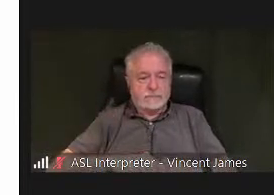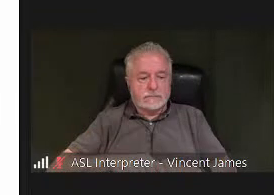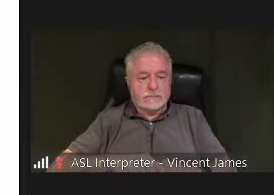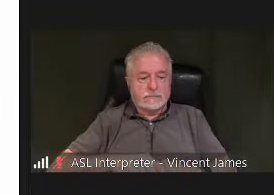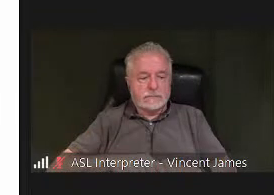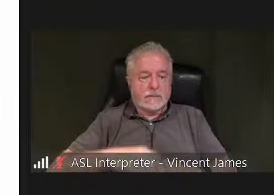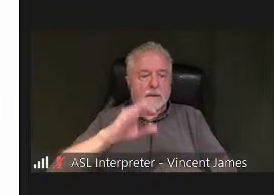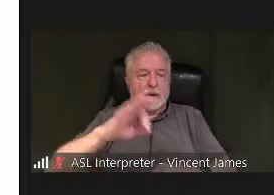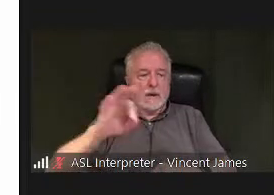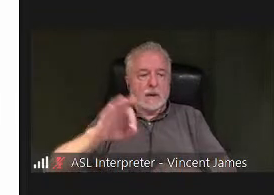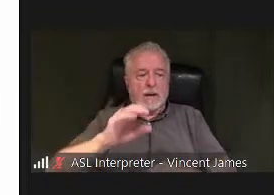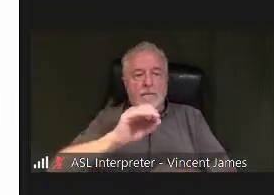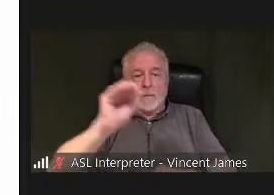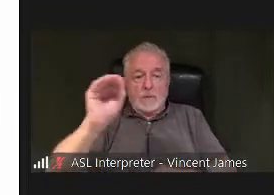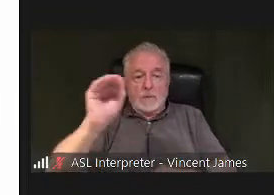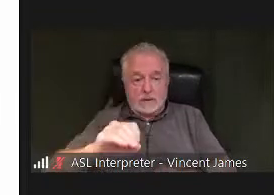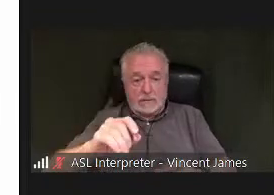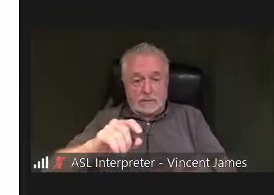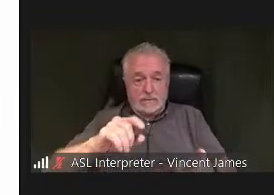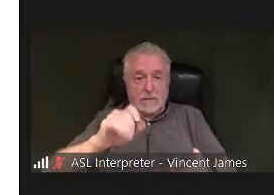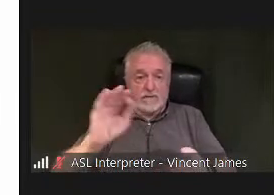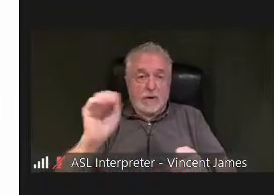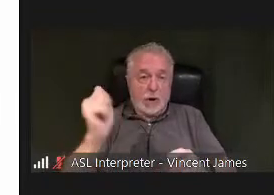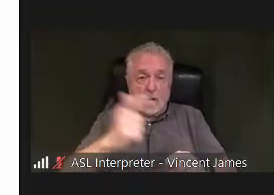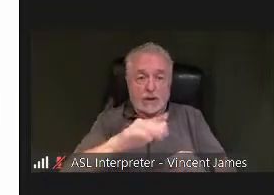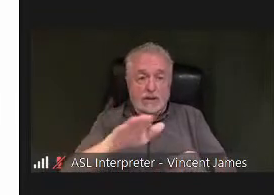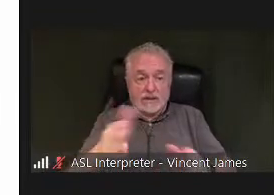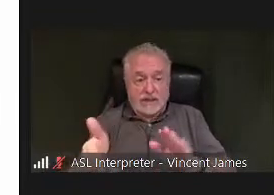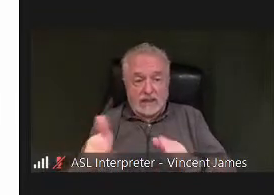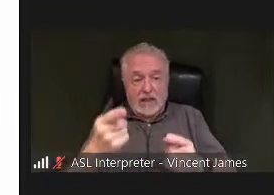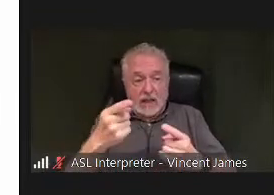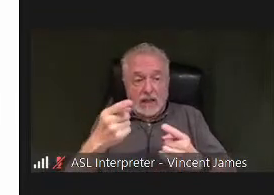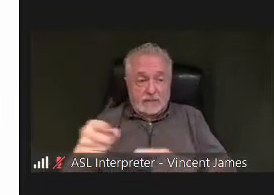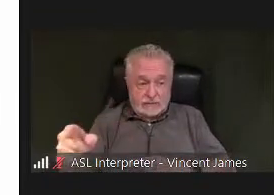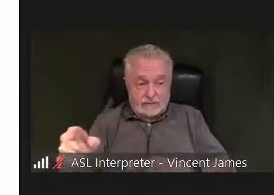Ninety nine percent of all the deaths that have happened have